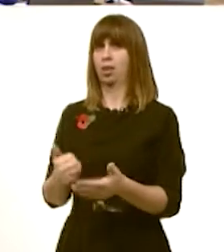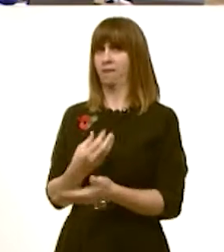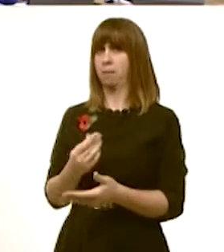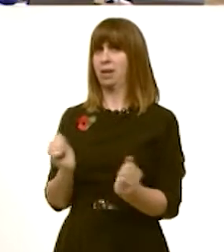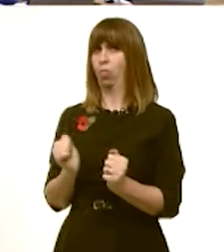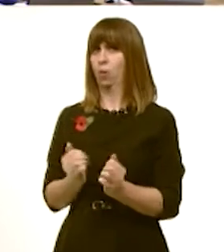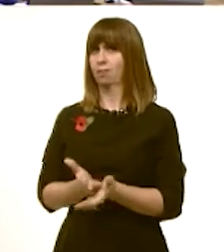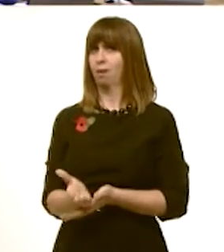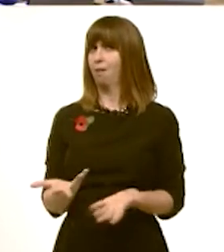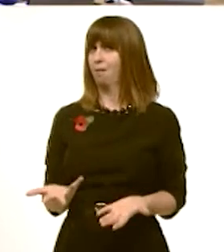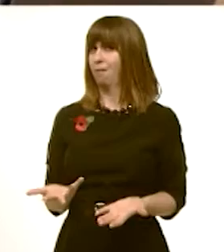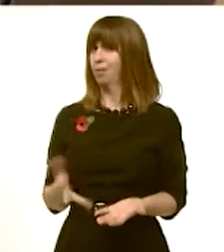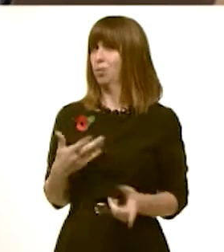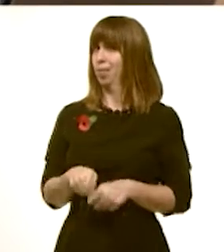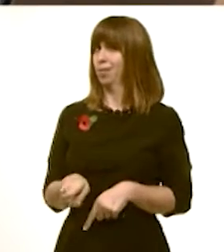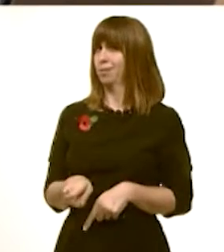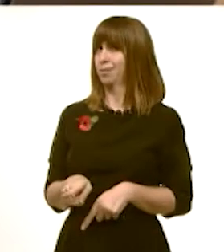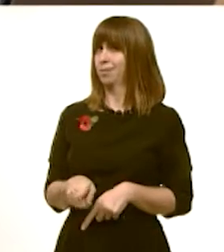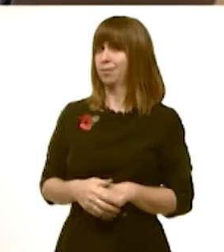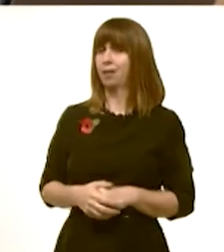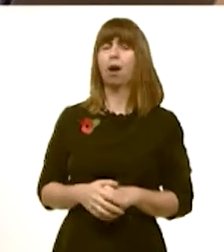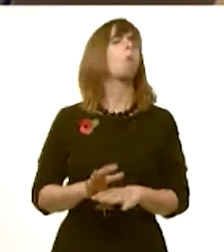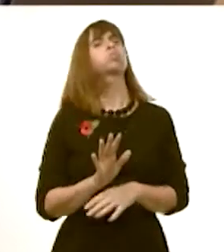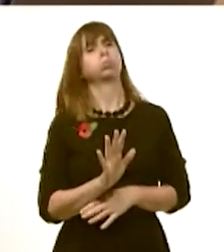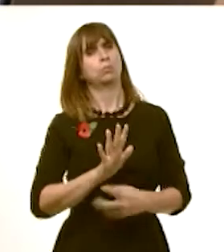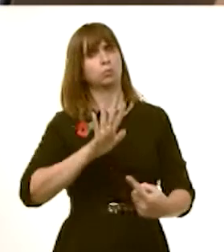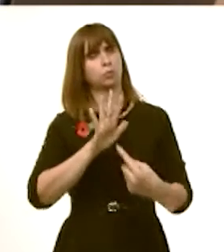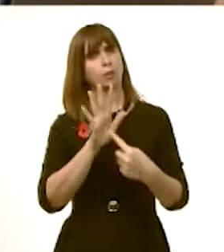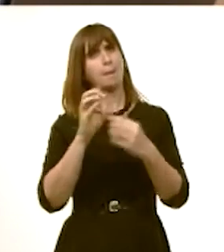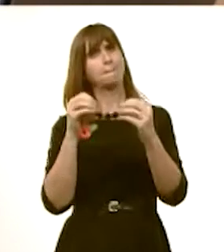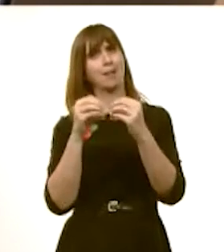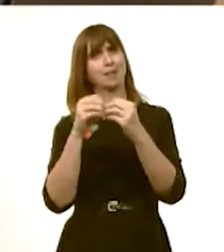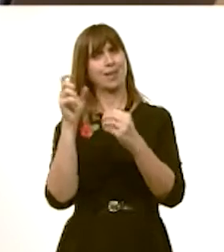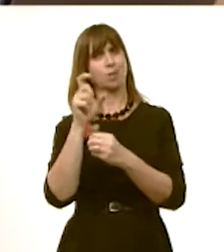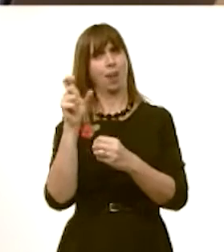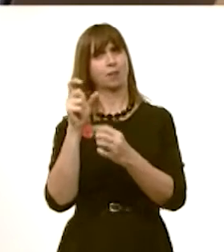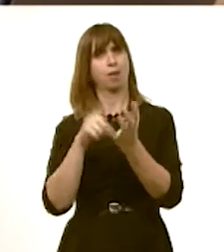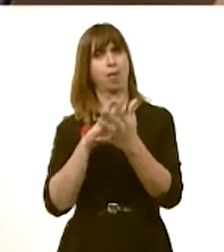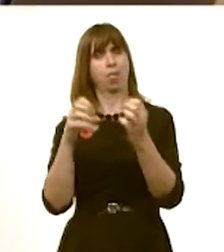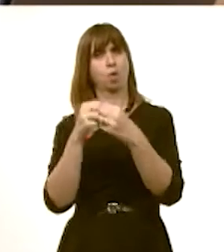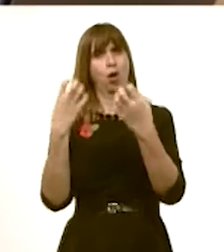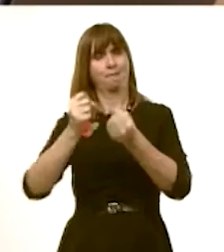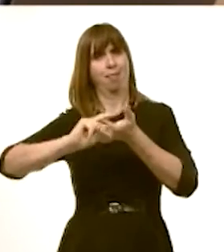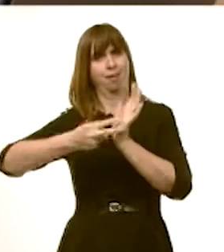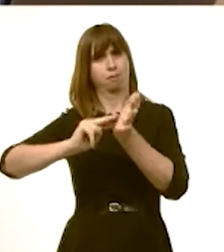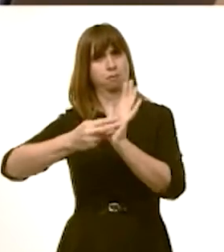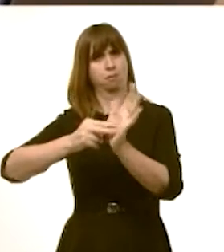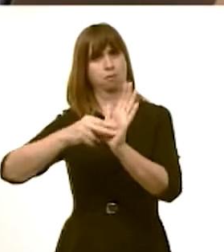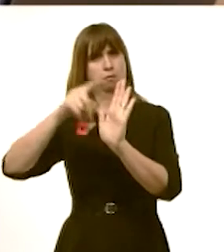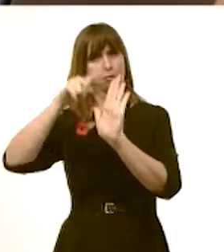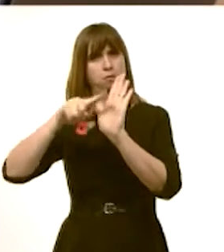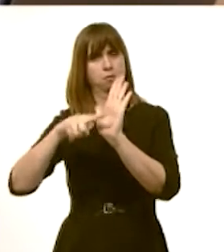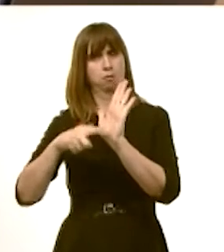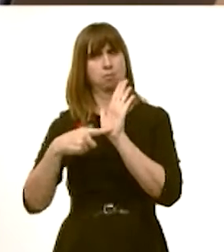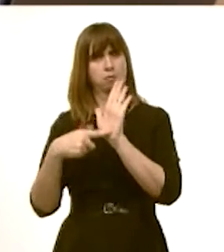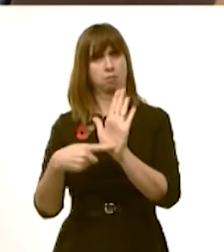Carwyn Jones: Itís very important that Betsi produces a plan that balances the services,